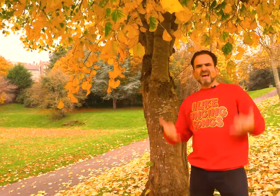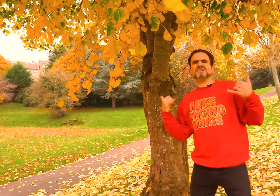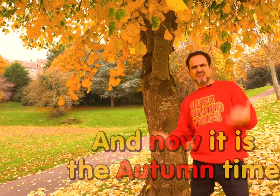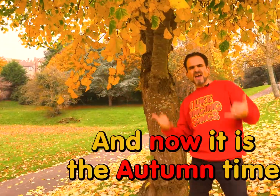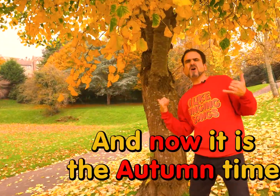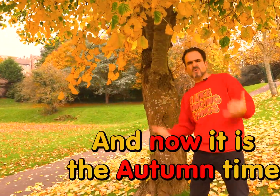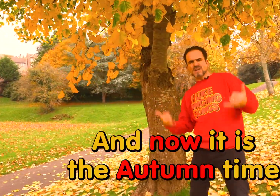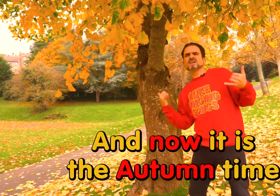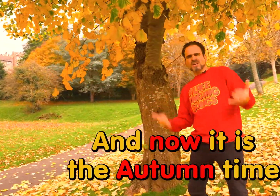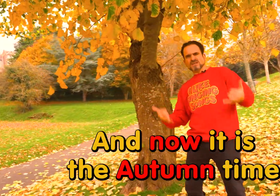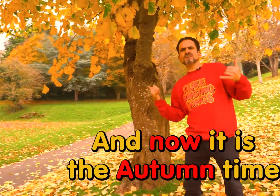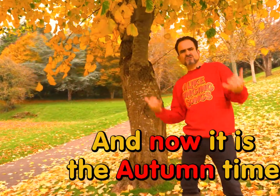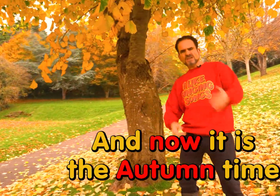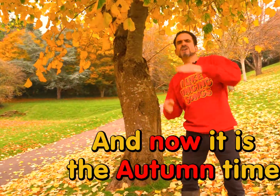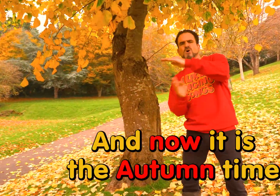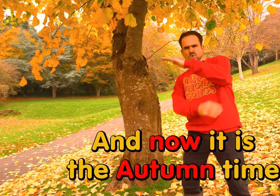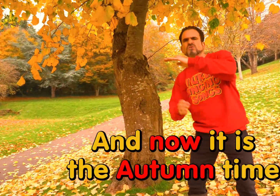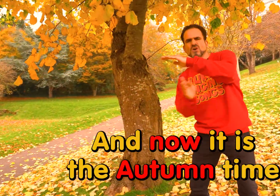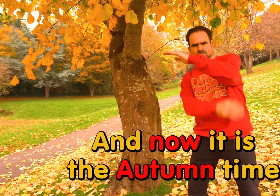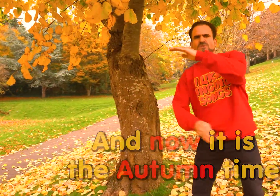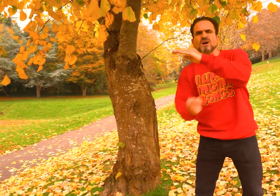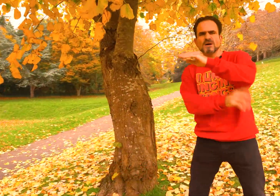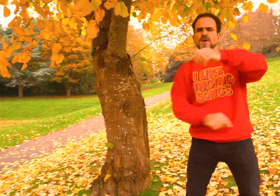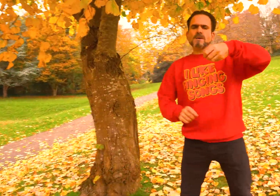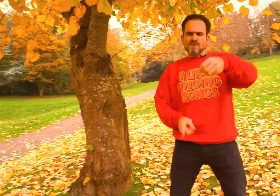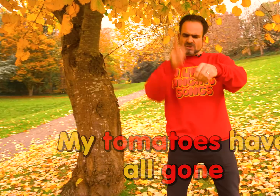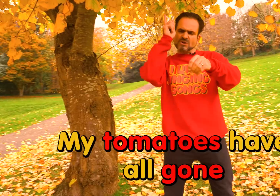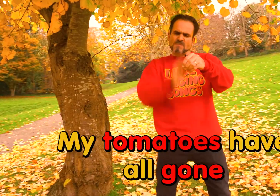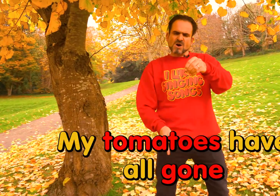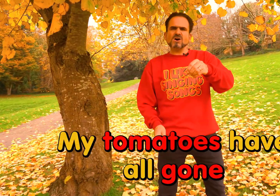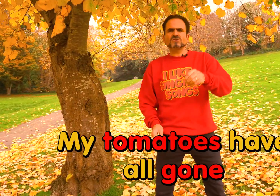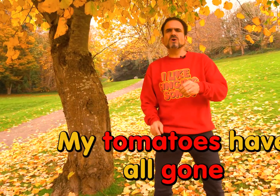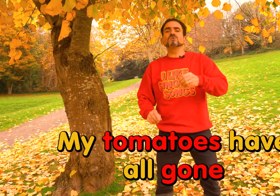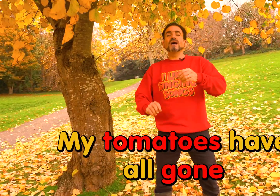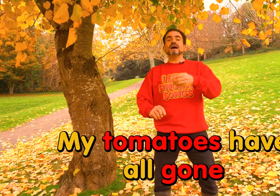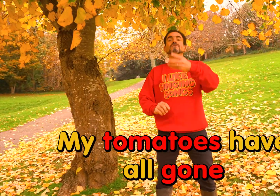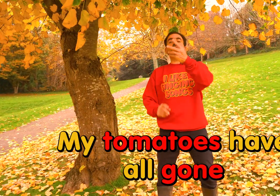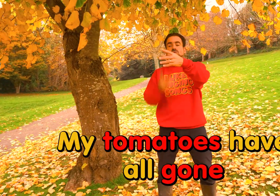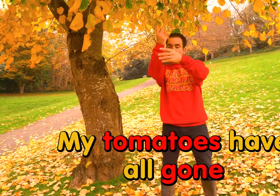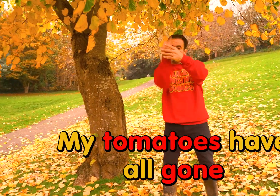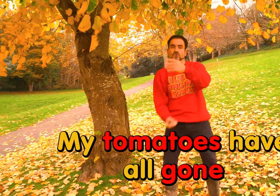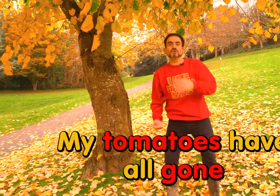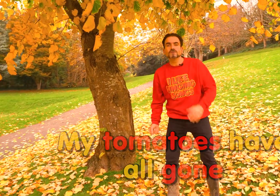And now it is the Autumn time My tomatoes have all gone